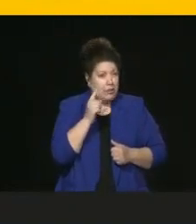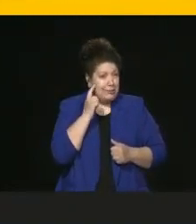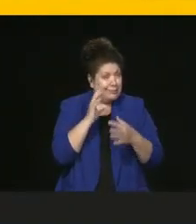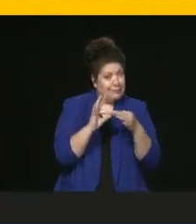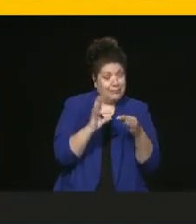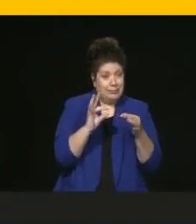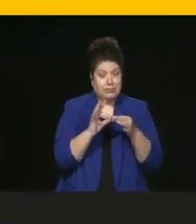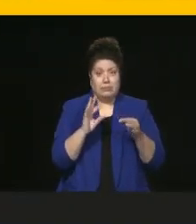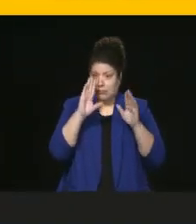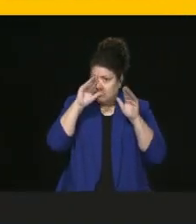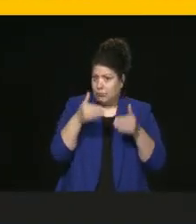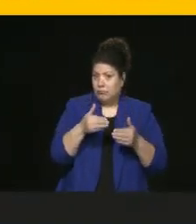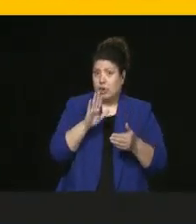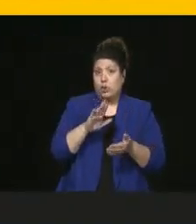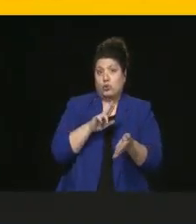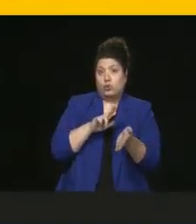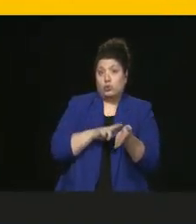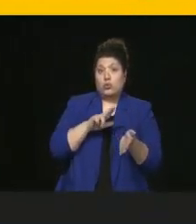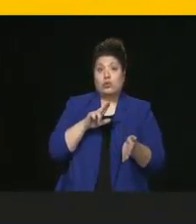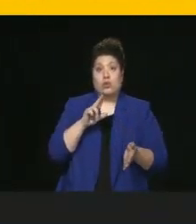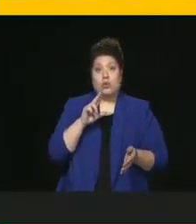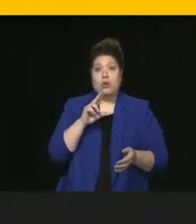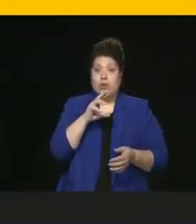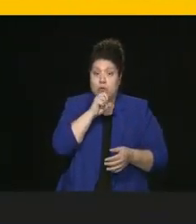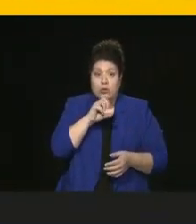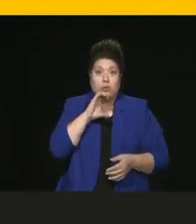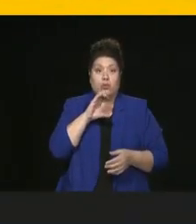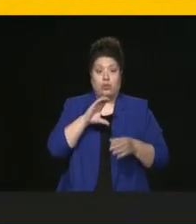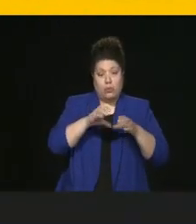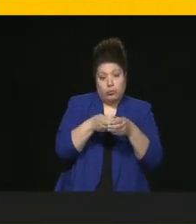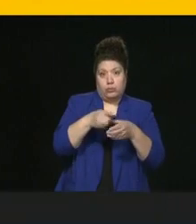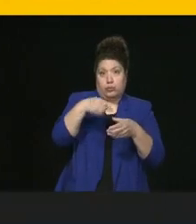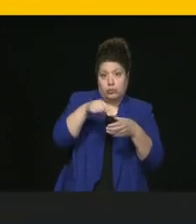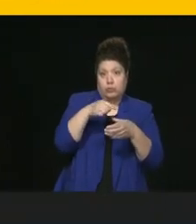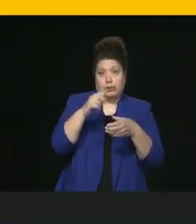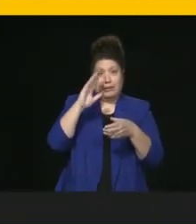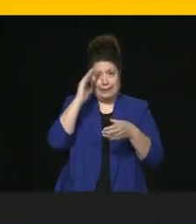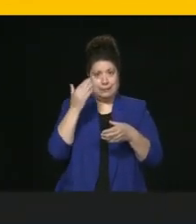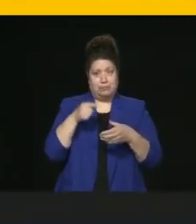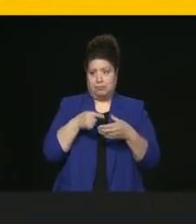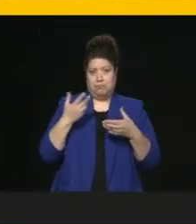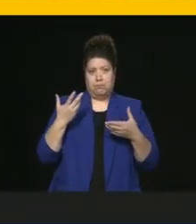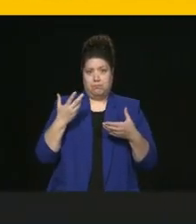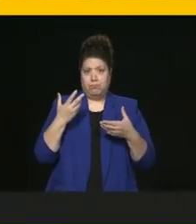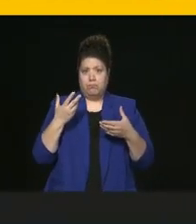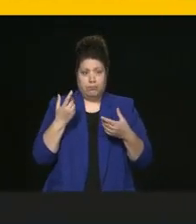HOMES AND IT SEEMS TO BE A LOT OF TALK AND NOT A LOT OF ACTION.